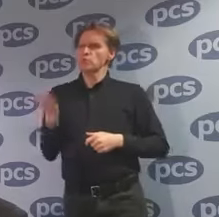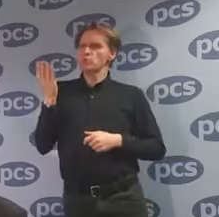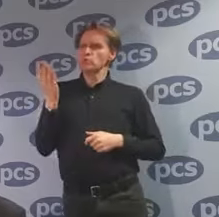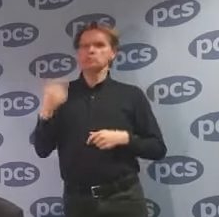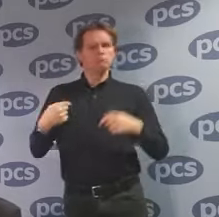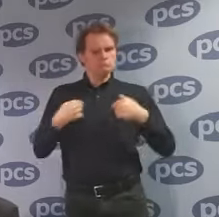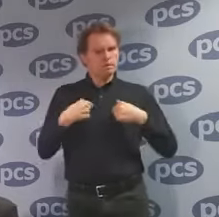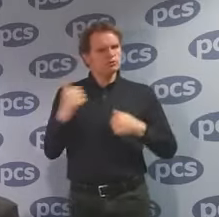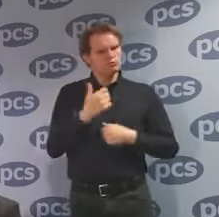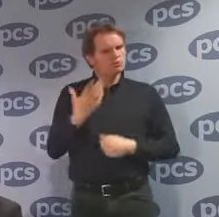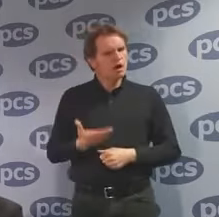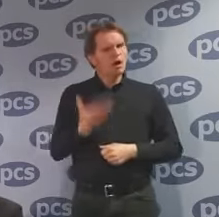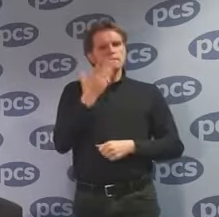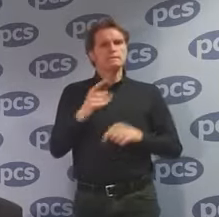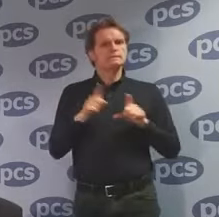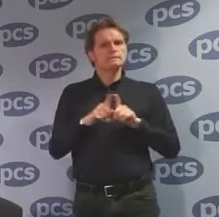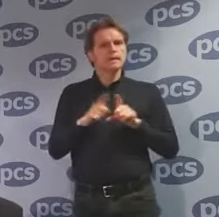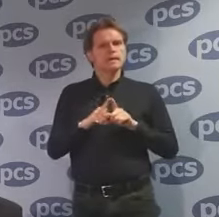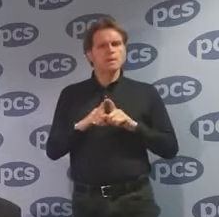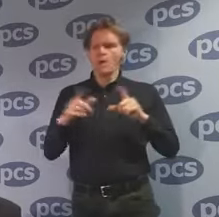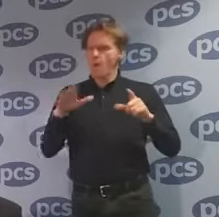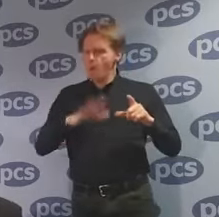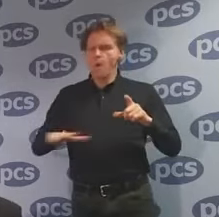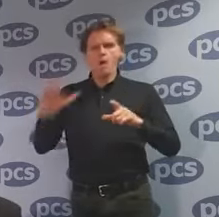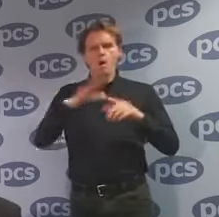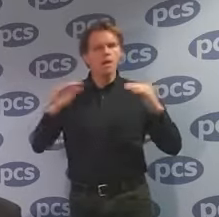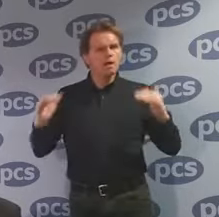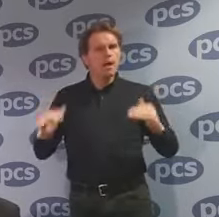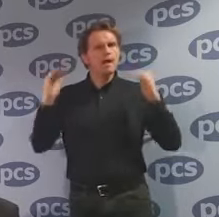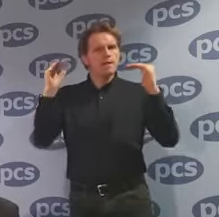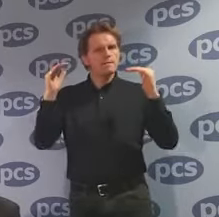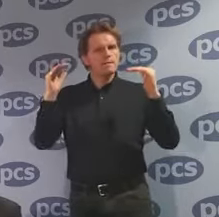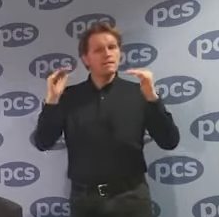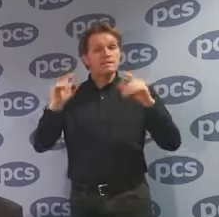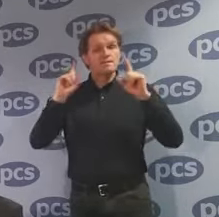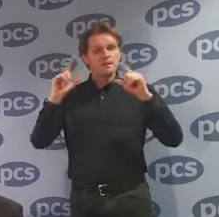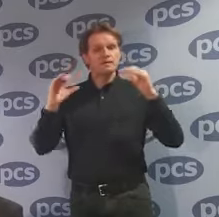of pay raises as they're getting I think it is clear that we do have a